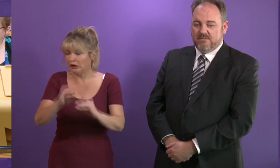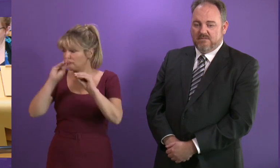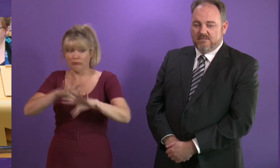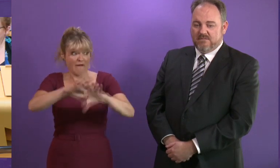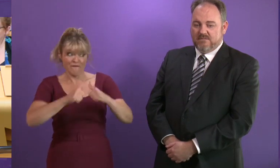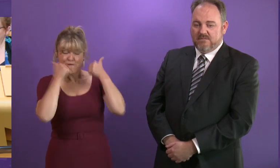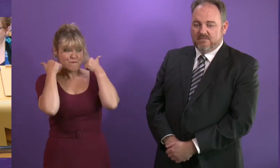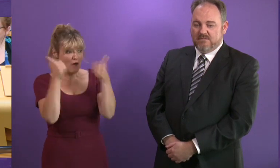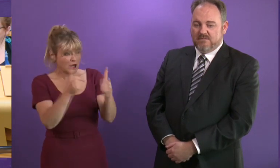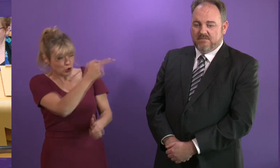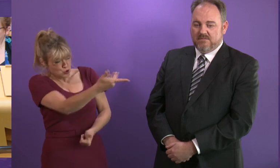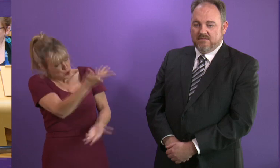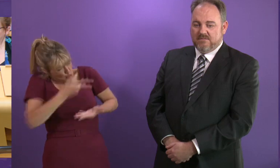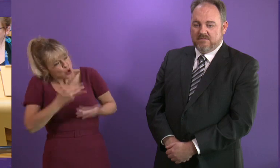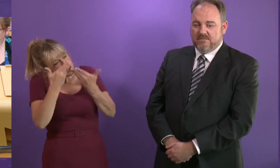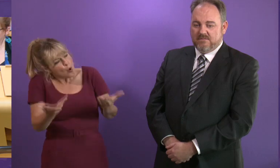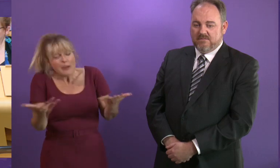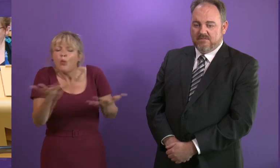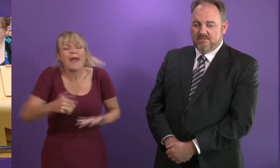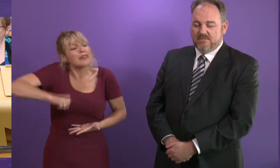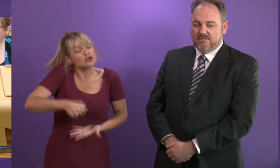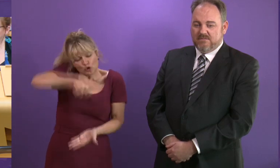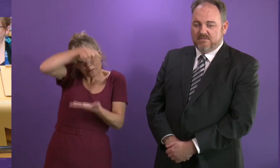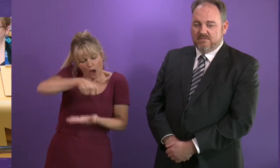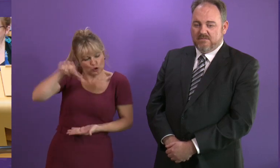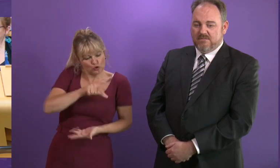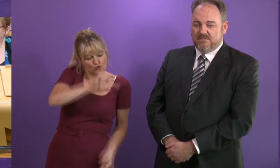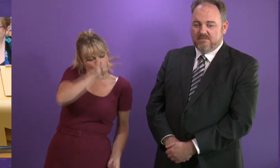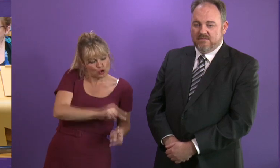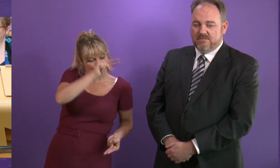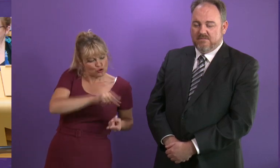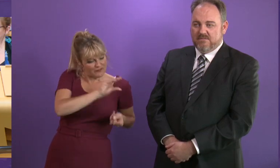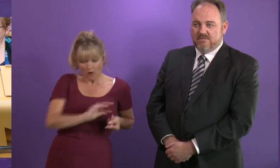should make reductions. I have asked Richard Leonard to do that on countless occasions,